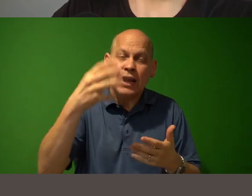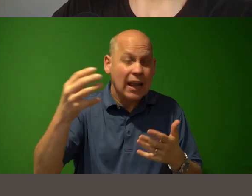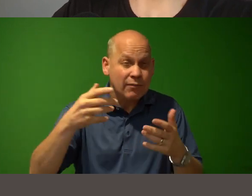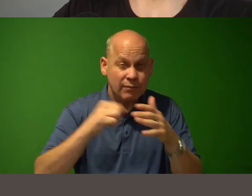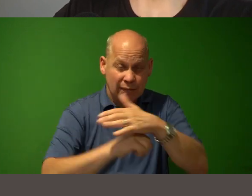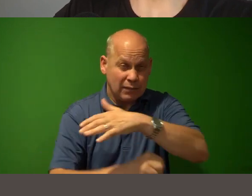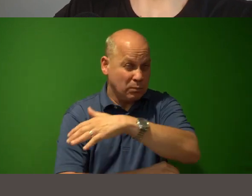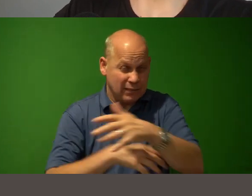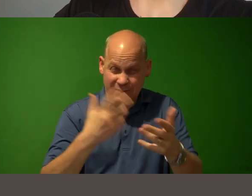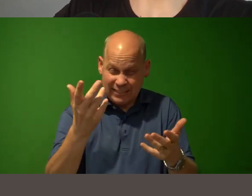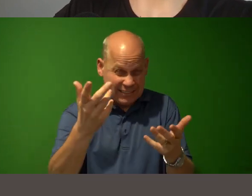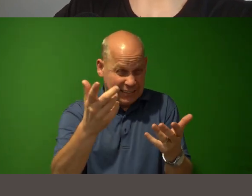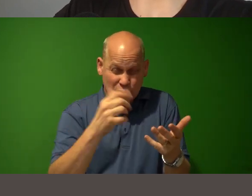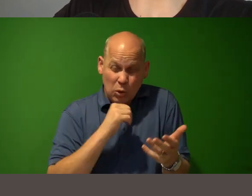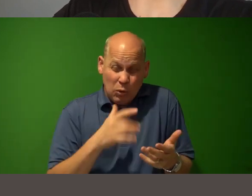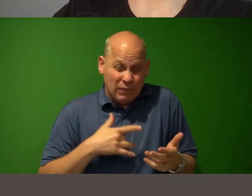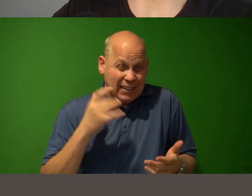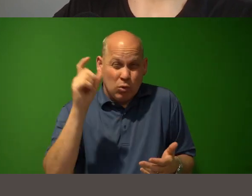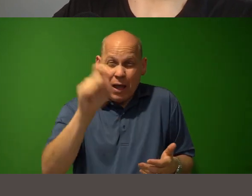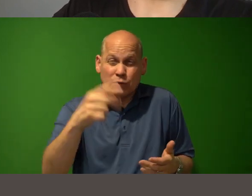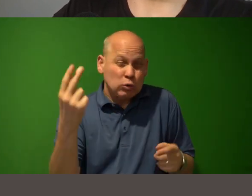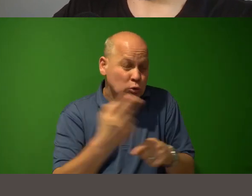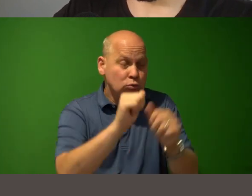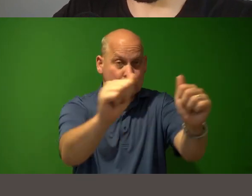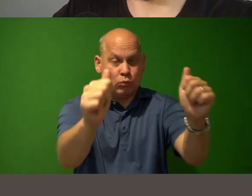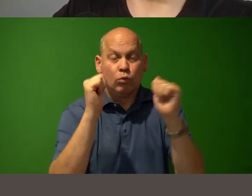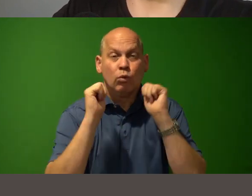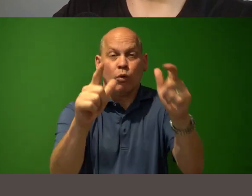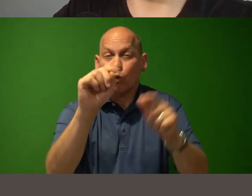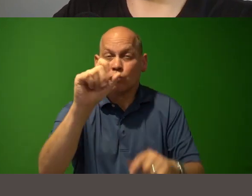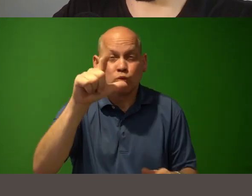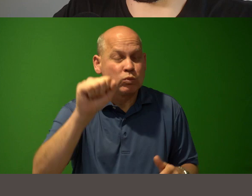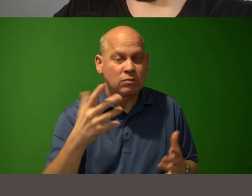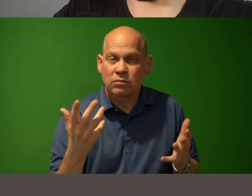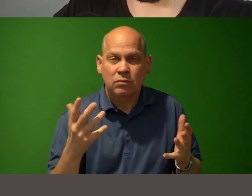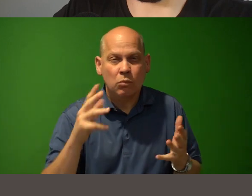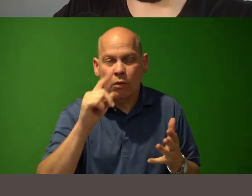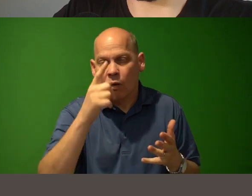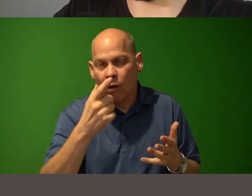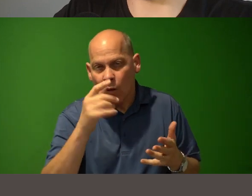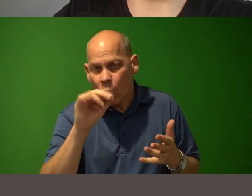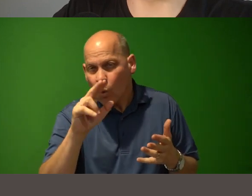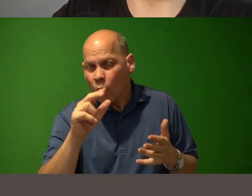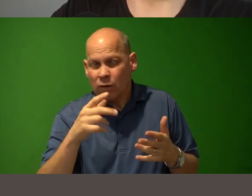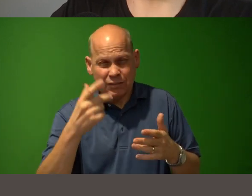Don't feel like you have to use every single tool or fundamental.